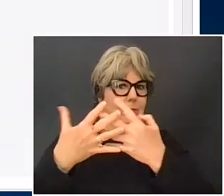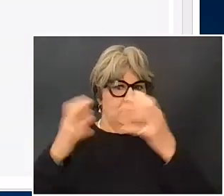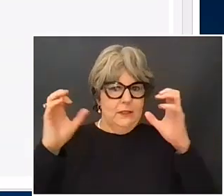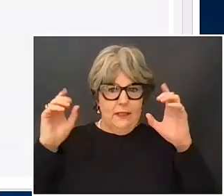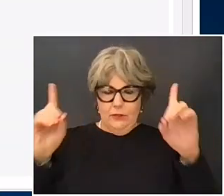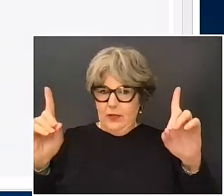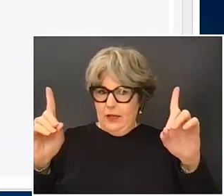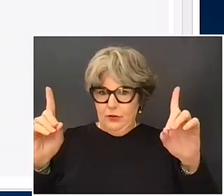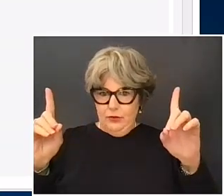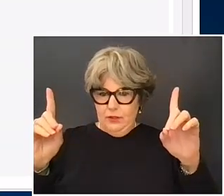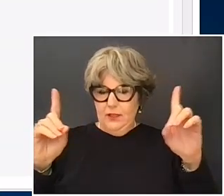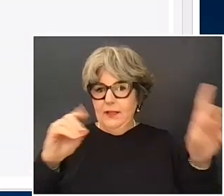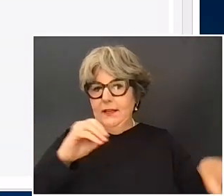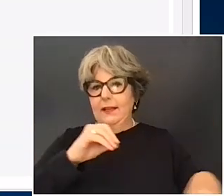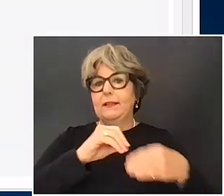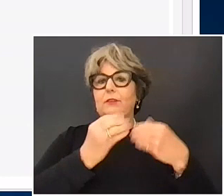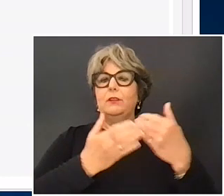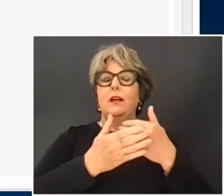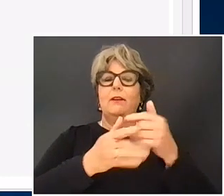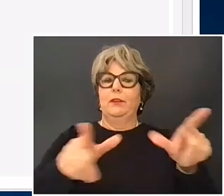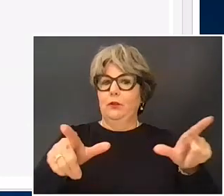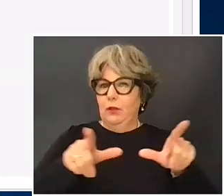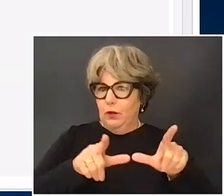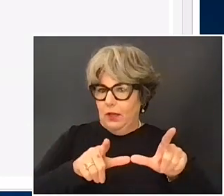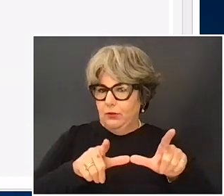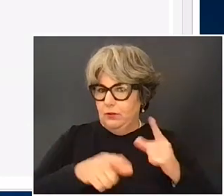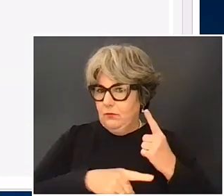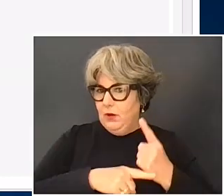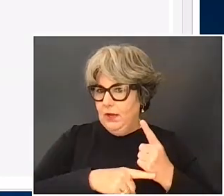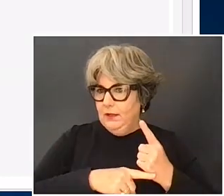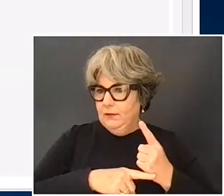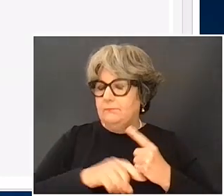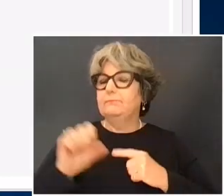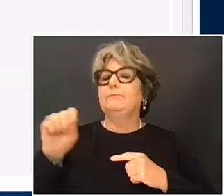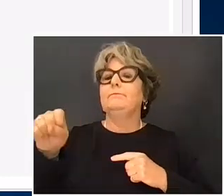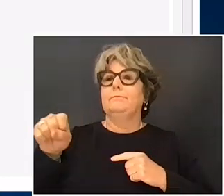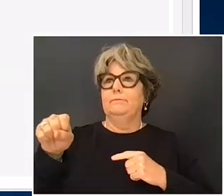the addition of a new location. Is that right? Okay. Yes, a physical location, yes.